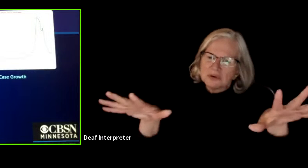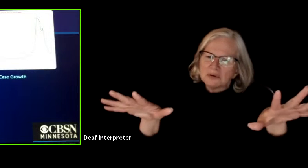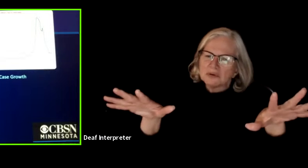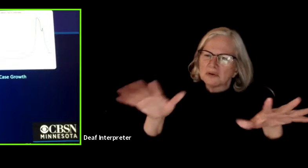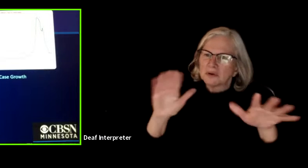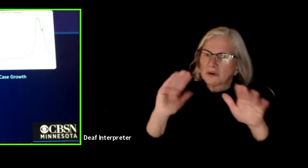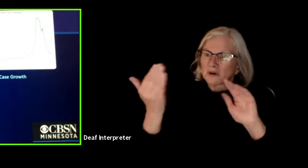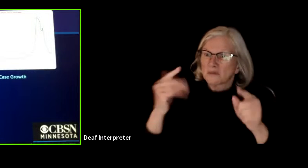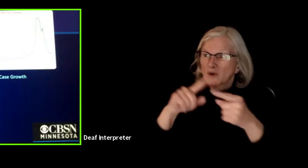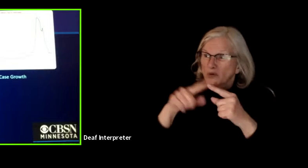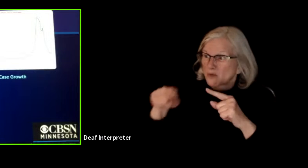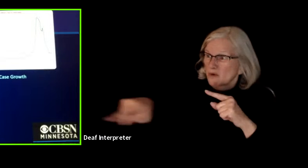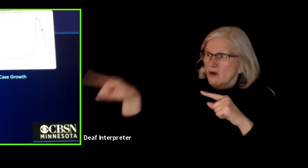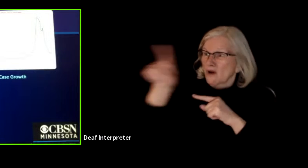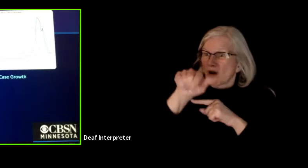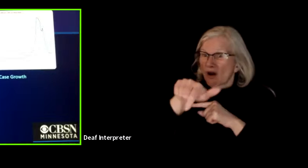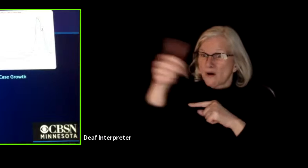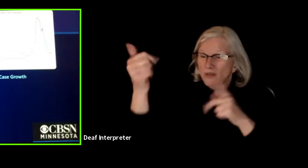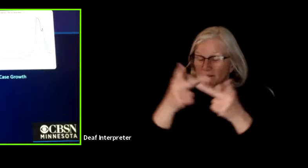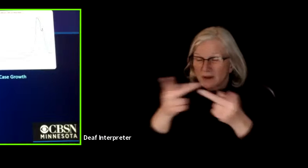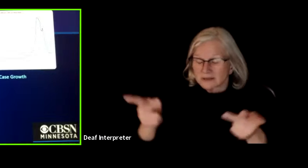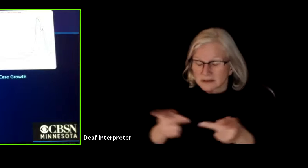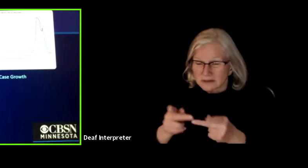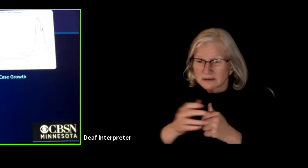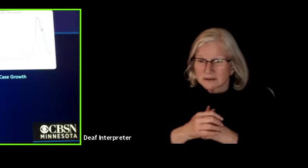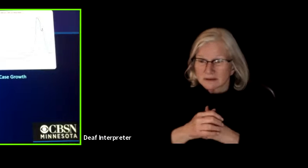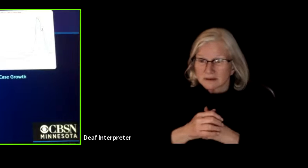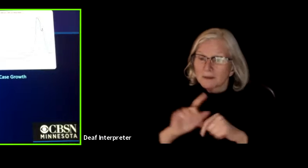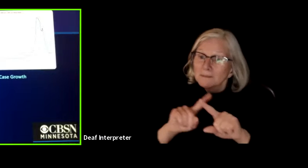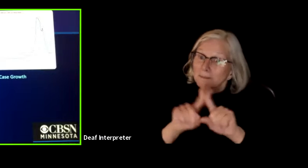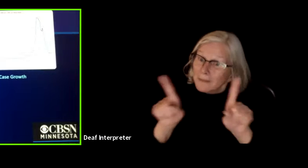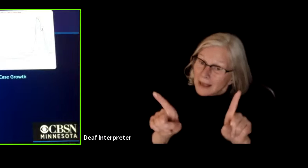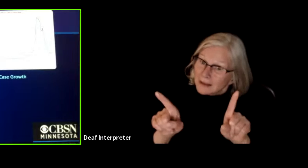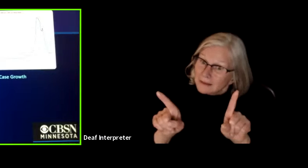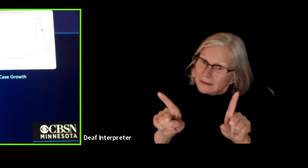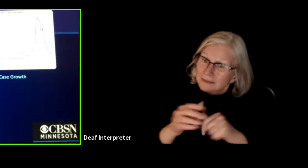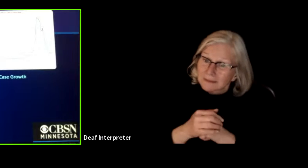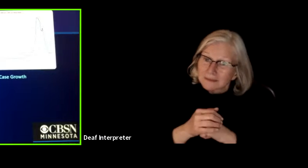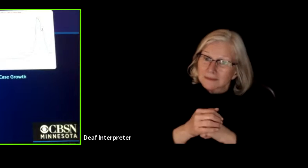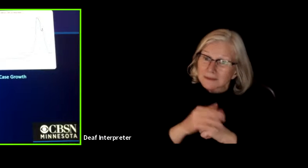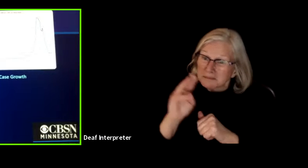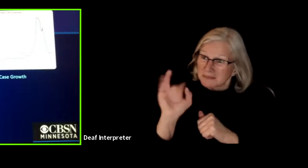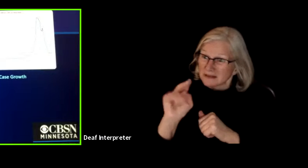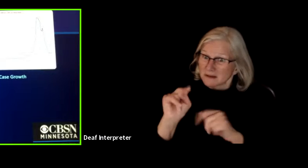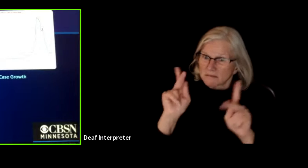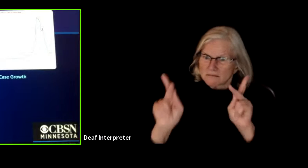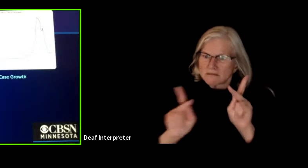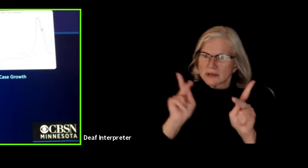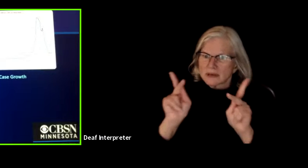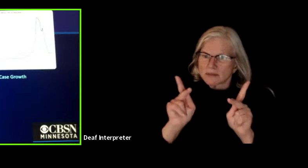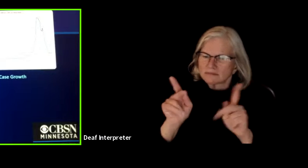EVERYBODY WHO NEEDED A BED GOT ONE. EVERYBODY WHO NEEDED PPE HAD IT THERE TO MAKE SURE THEY WERE PROTECTED